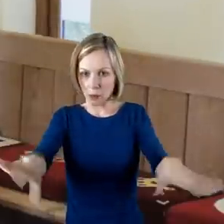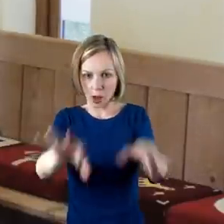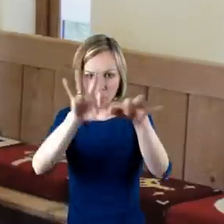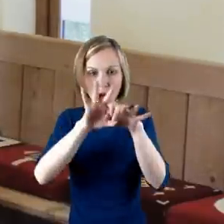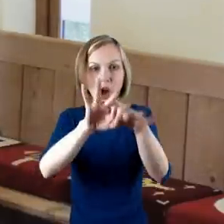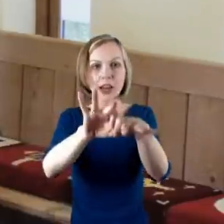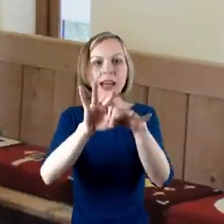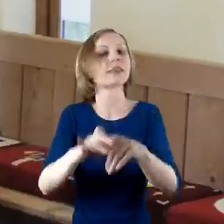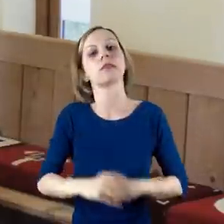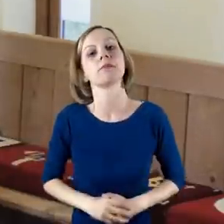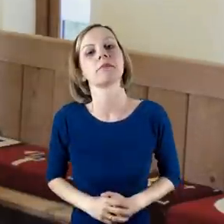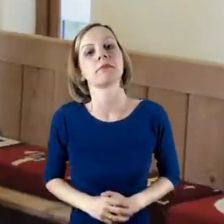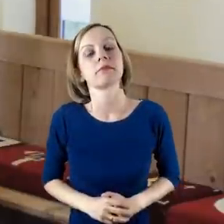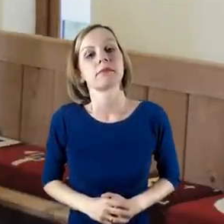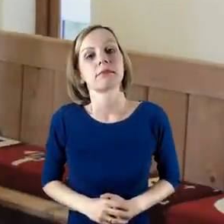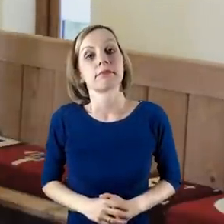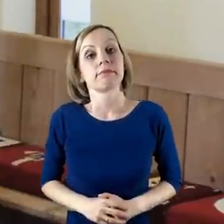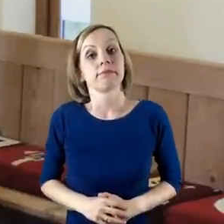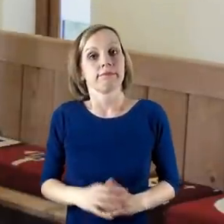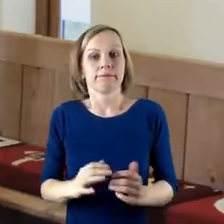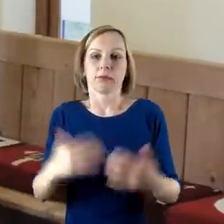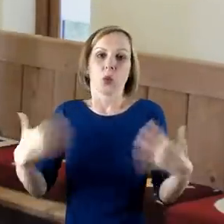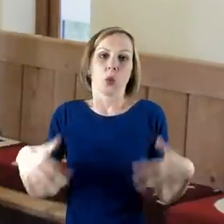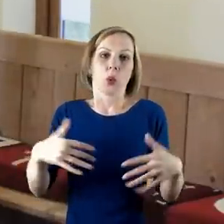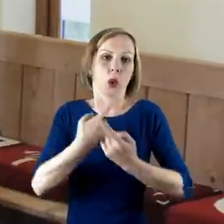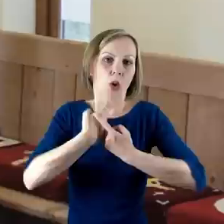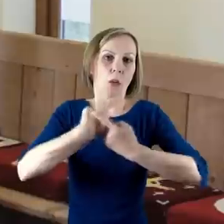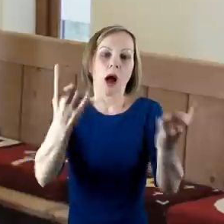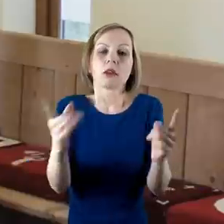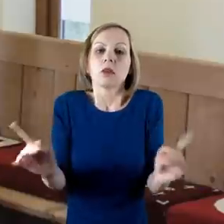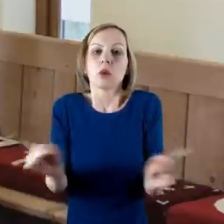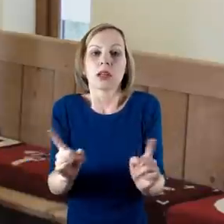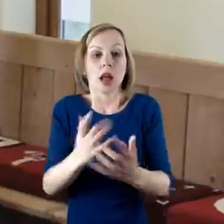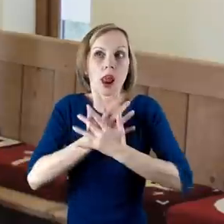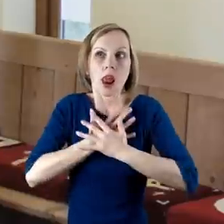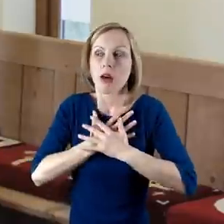The greatest commandments are to love God, and to love your neighbour as yourself.